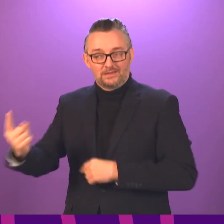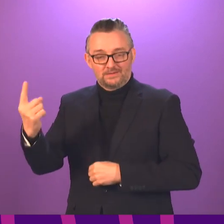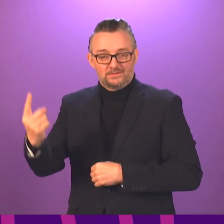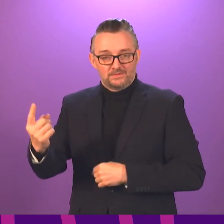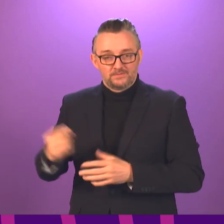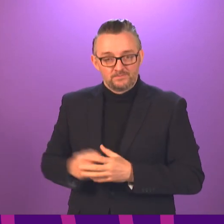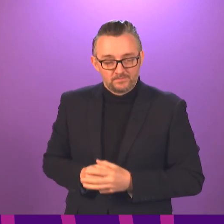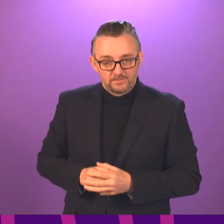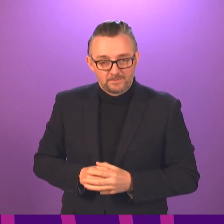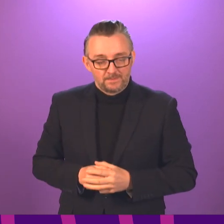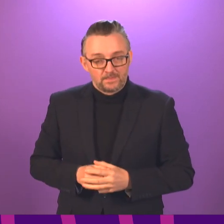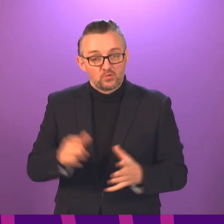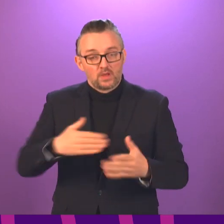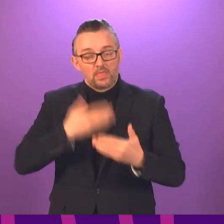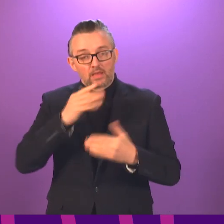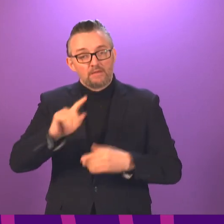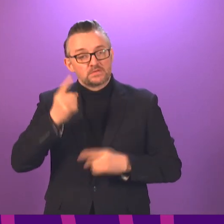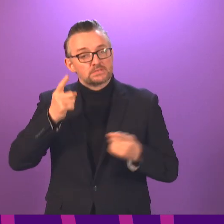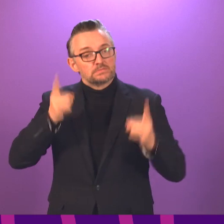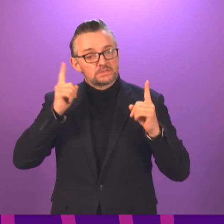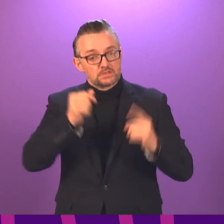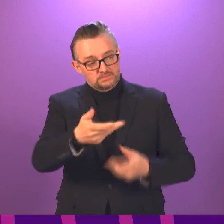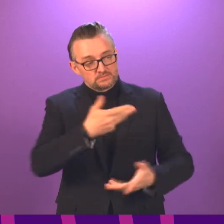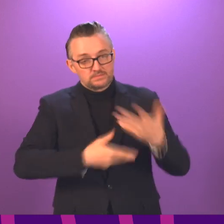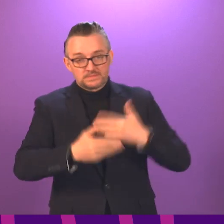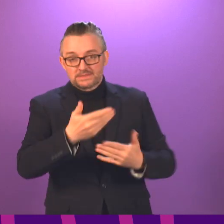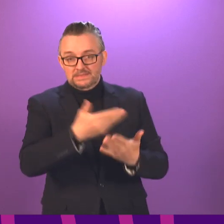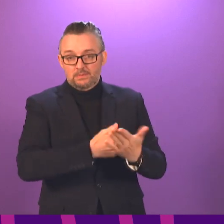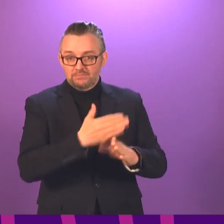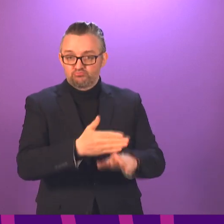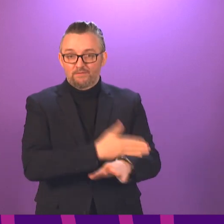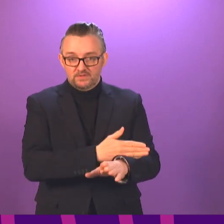I thank the First Minister for advance sight of her statement and extend my condolences